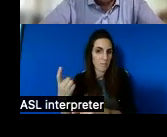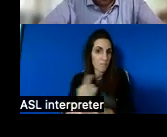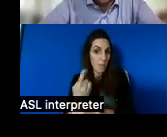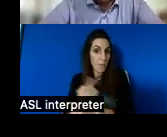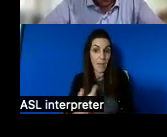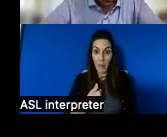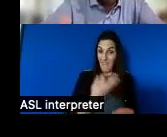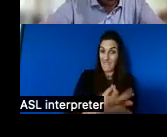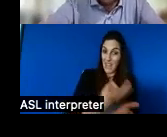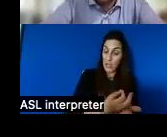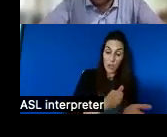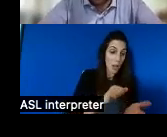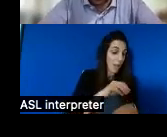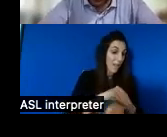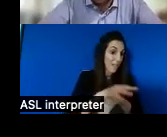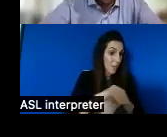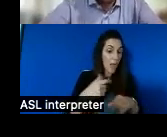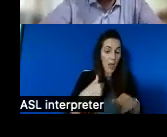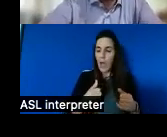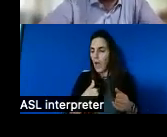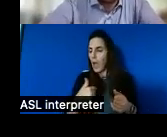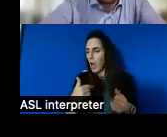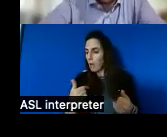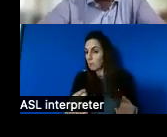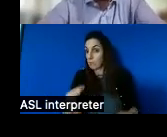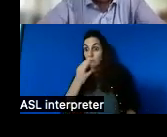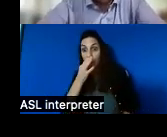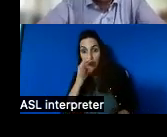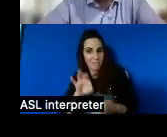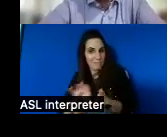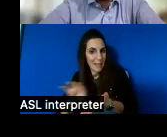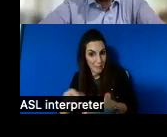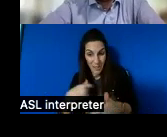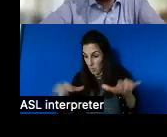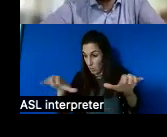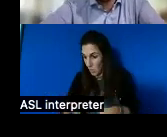about accounting a lot we look into it a lot but I'm not doing the accounting work and it is really